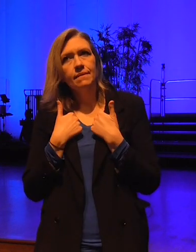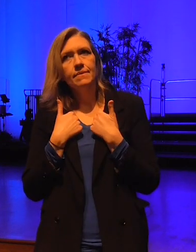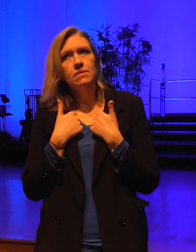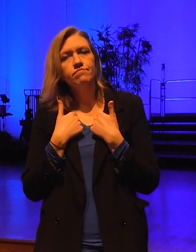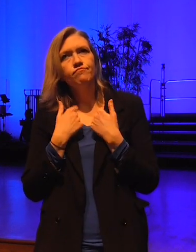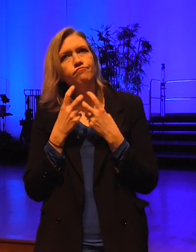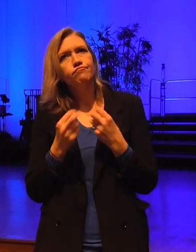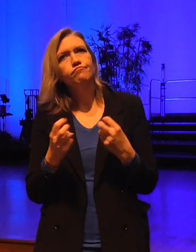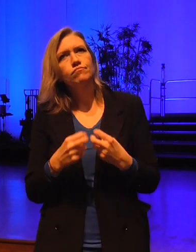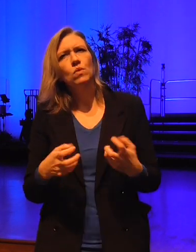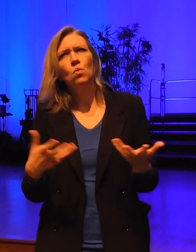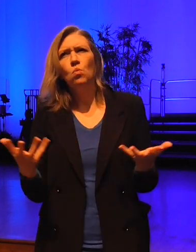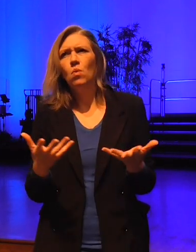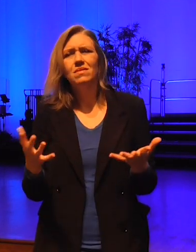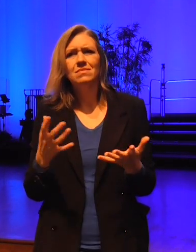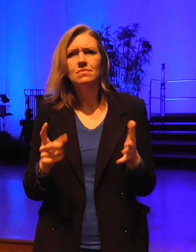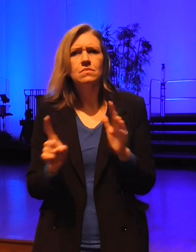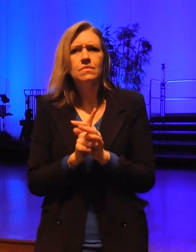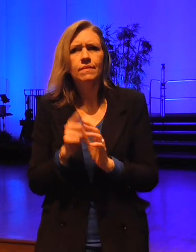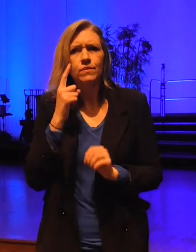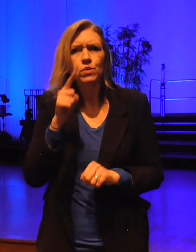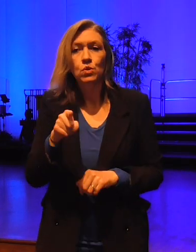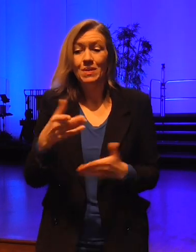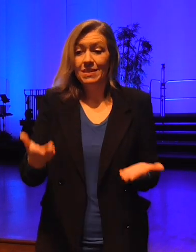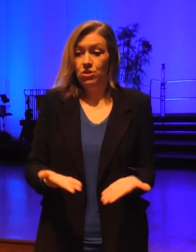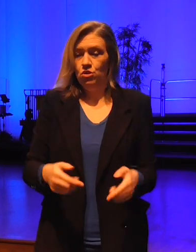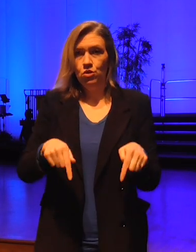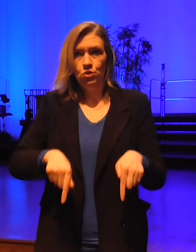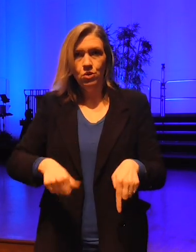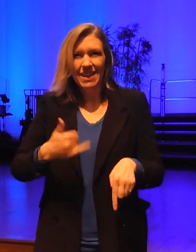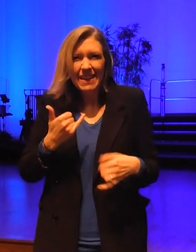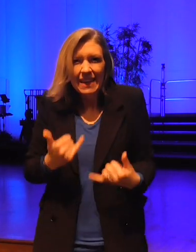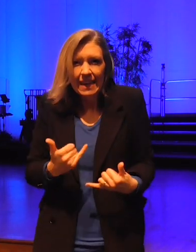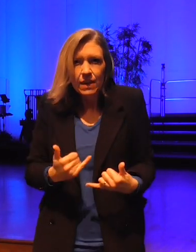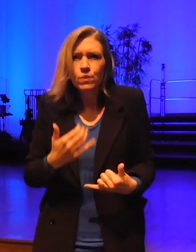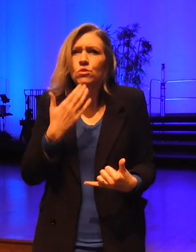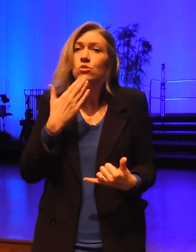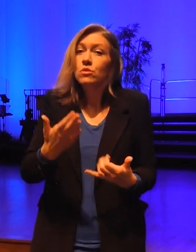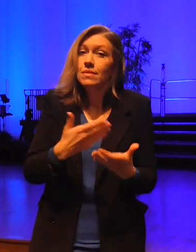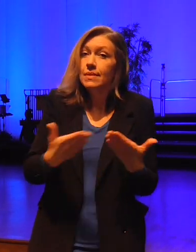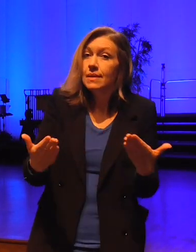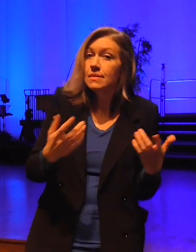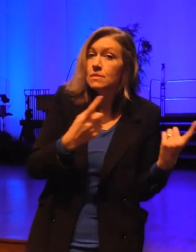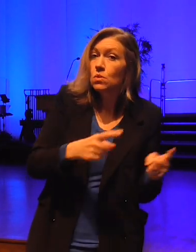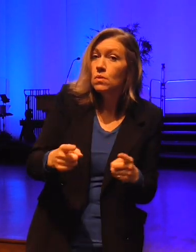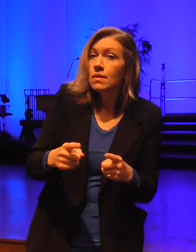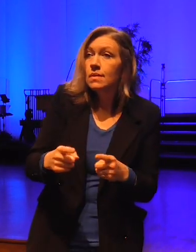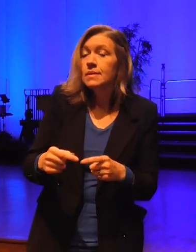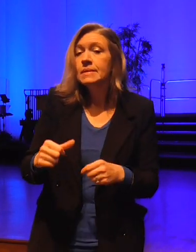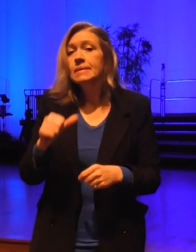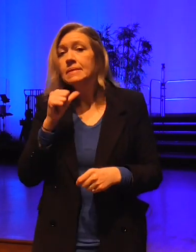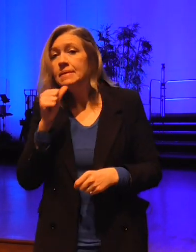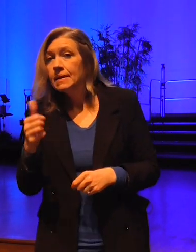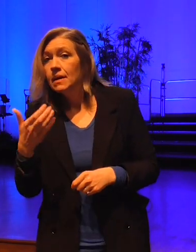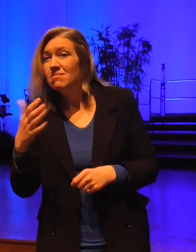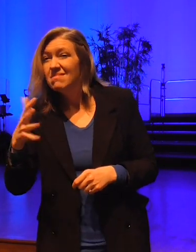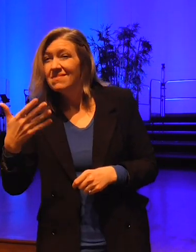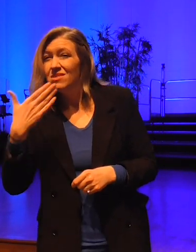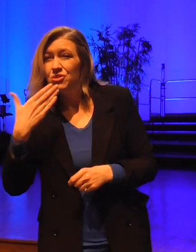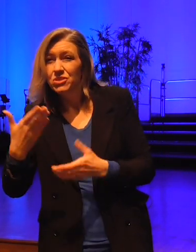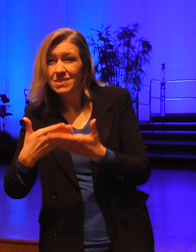right here and right now the good stuff that's going on the not so good stuff the regret about